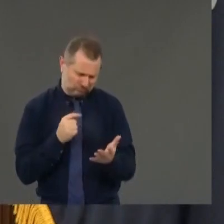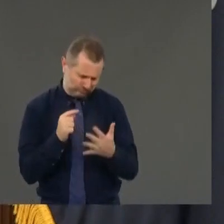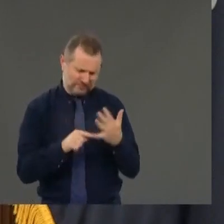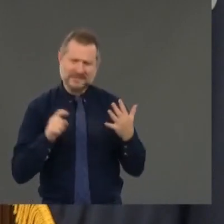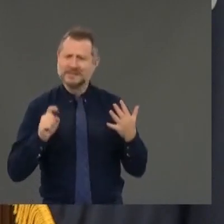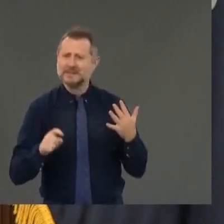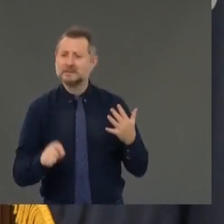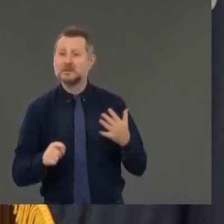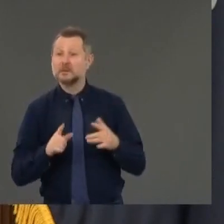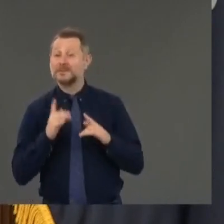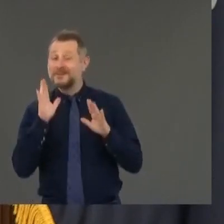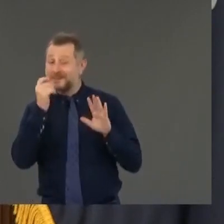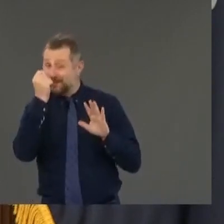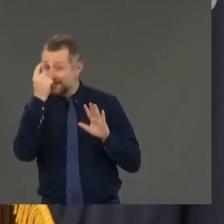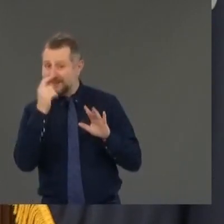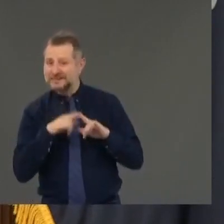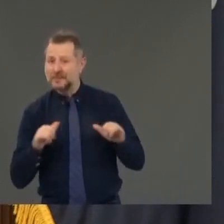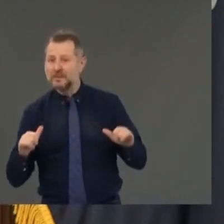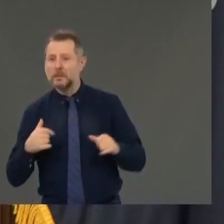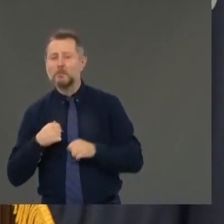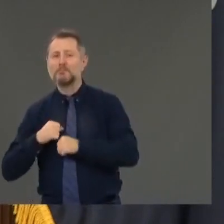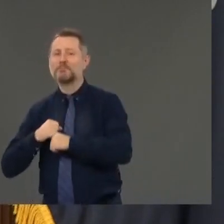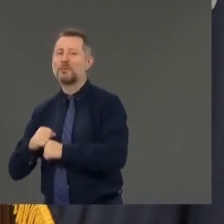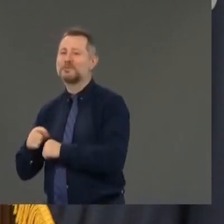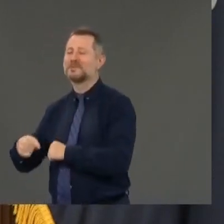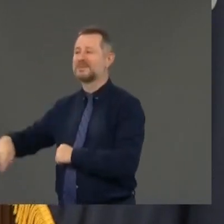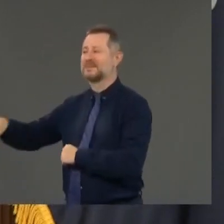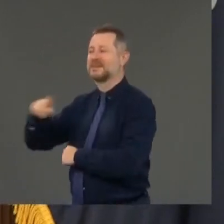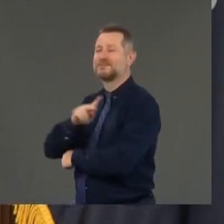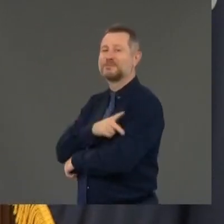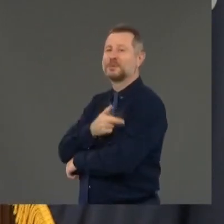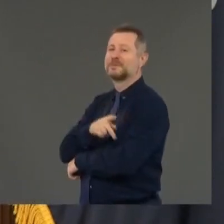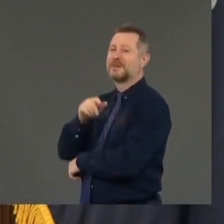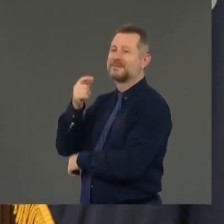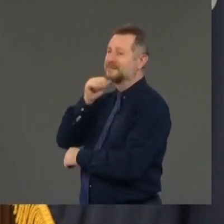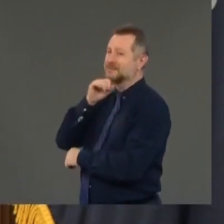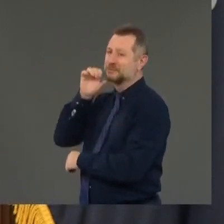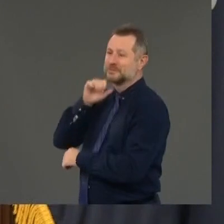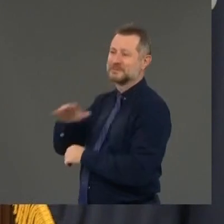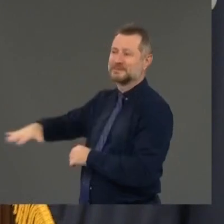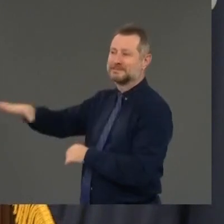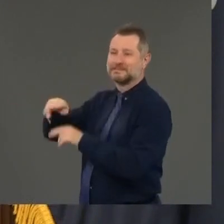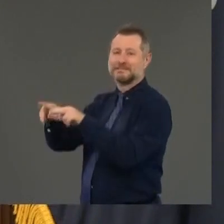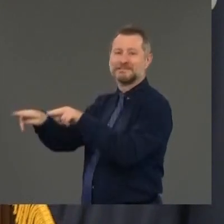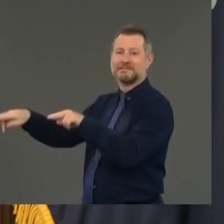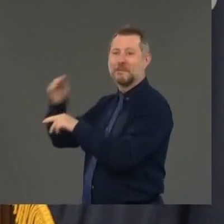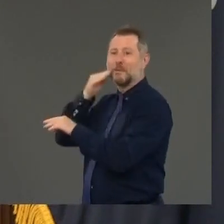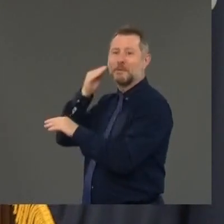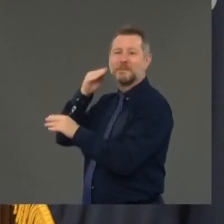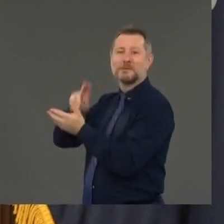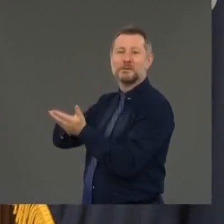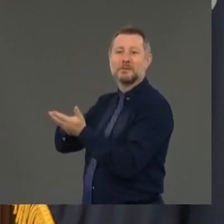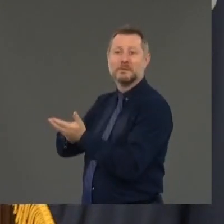THAT PERSON AND GIVE THAT PERSON THE TREATMENT THEY NEED AND WE CAN DO IT IN A WAY THAT PROTECTS